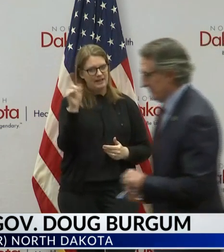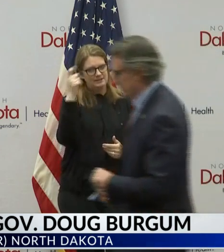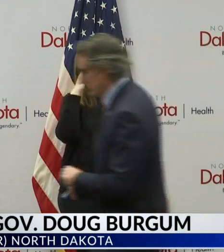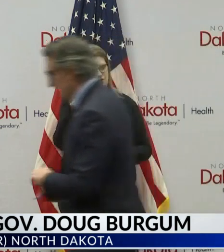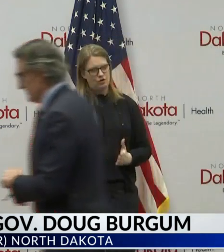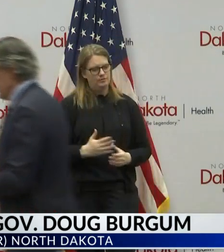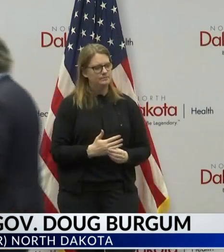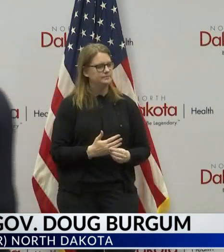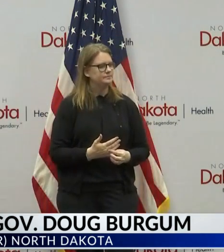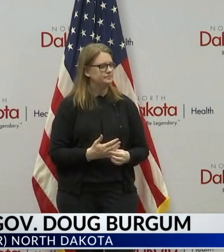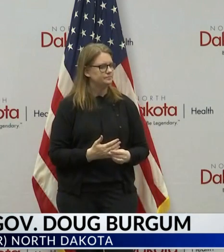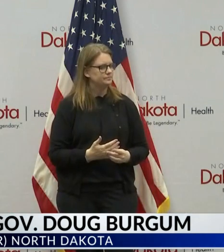NORTH DAKOTA.